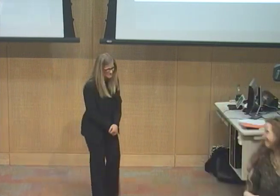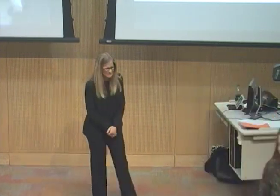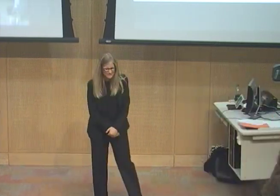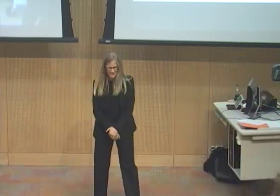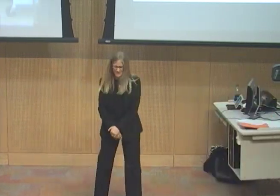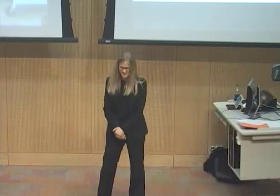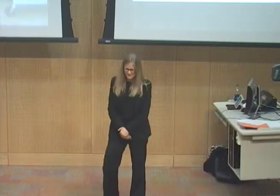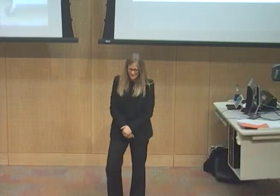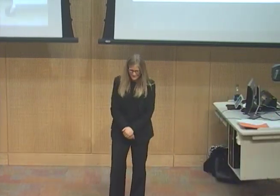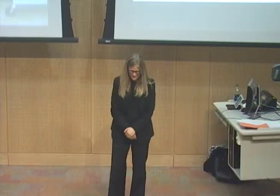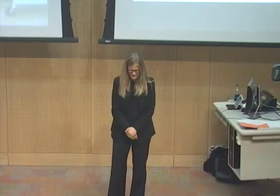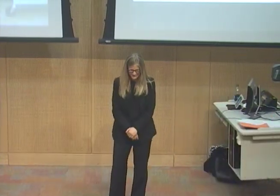Have you seen anything like that?